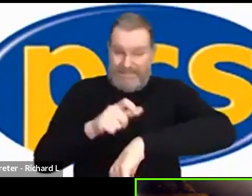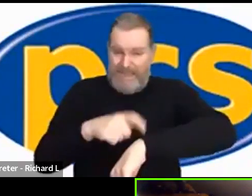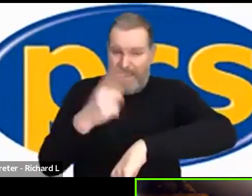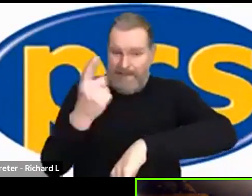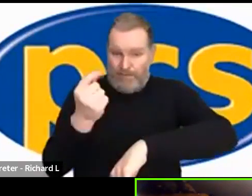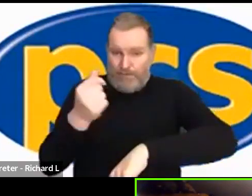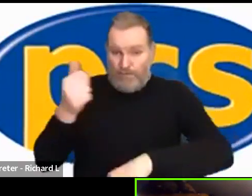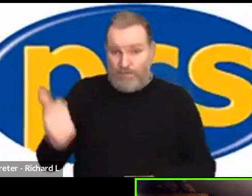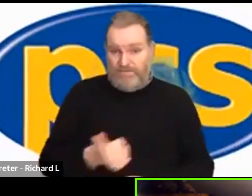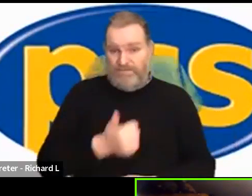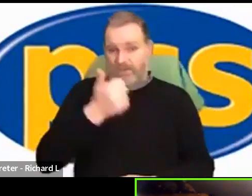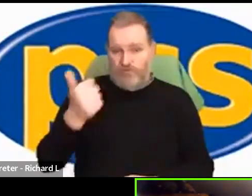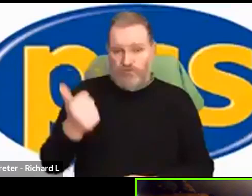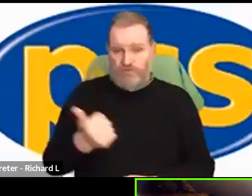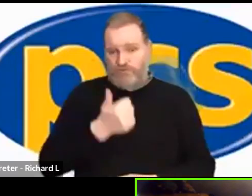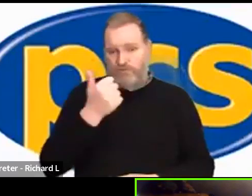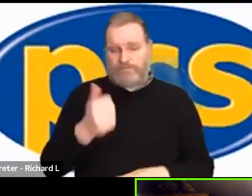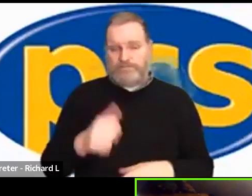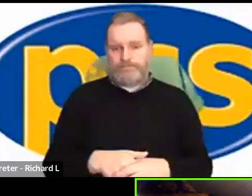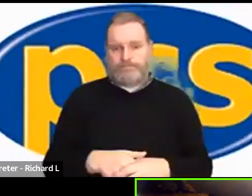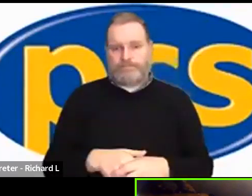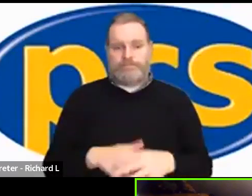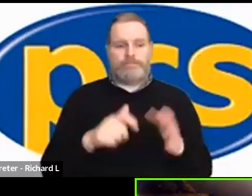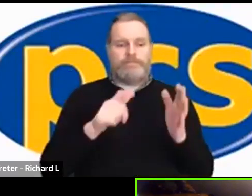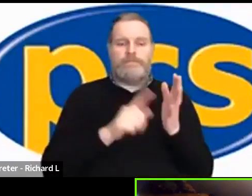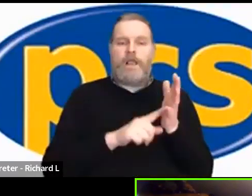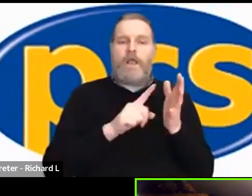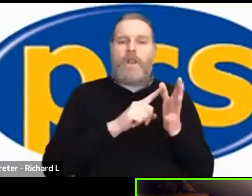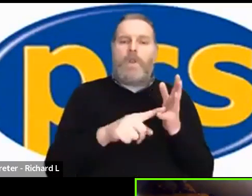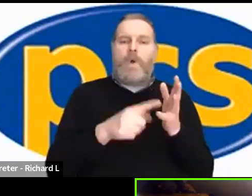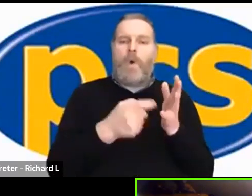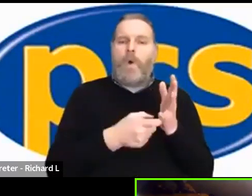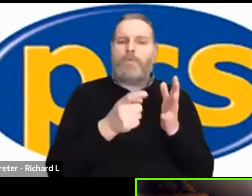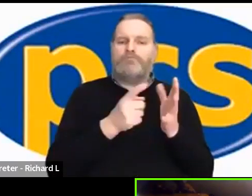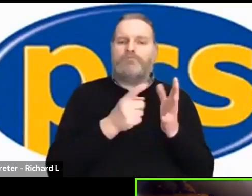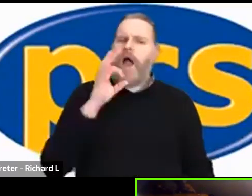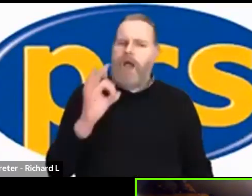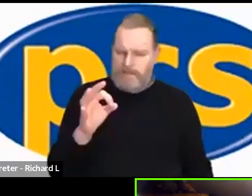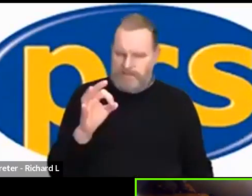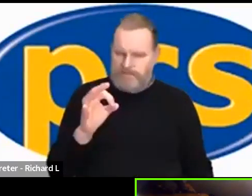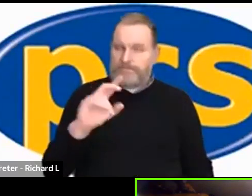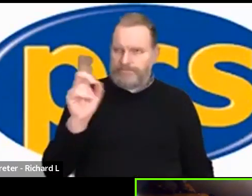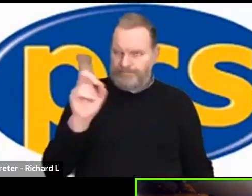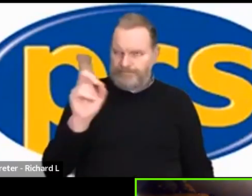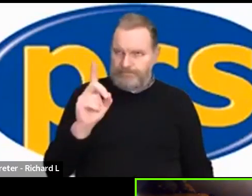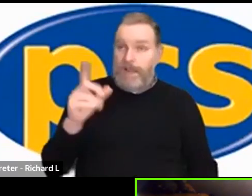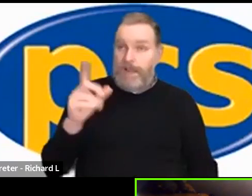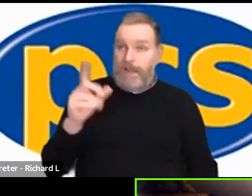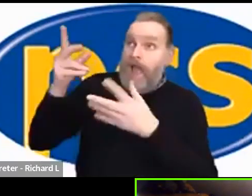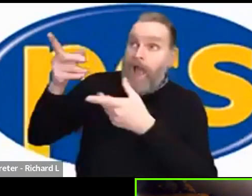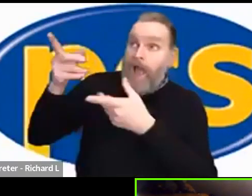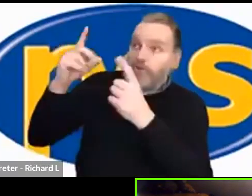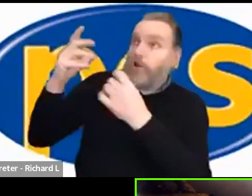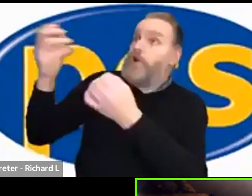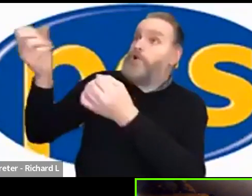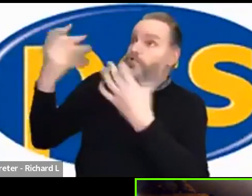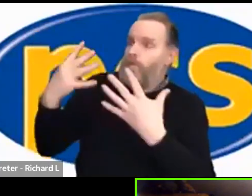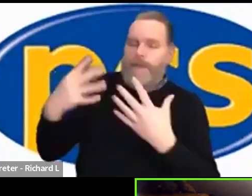ons, mark consciousness, time. So probably are getting towards the end Mark. I'm consciousness. Time, so probably are getting towards